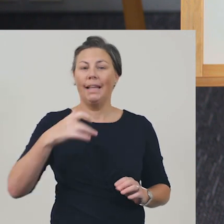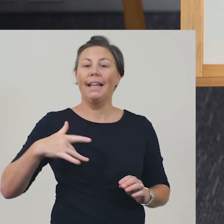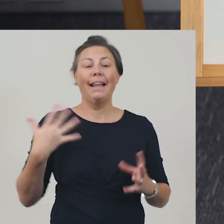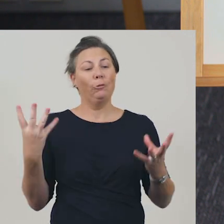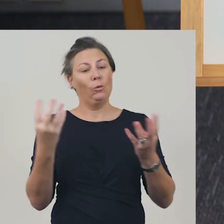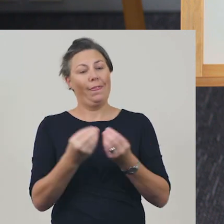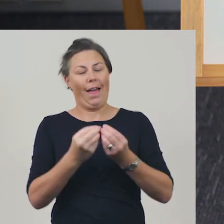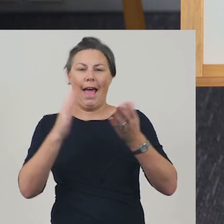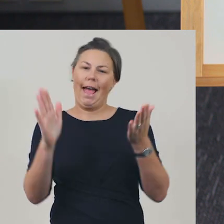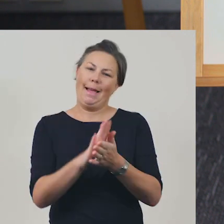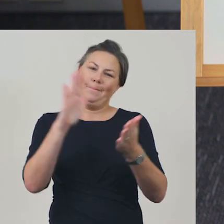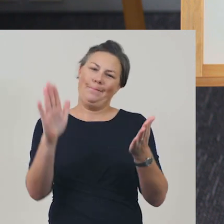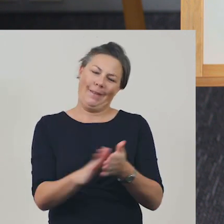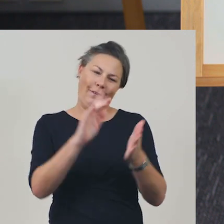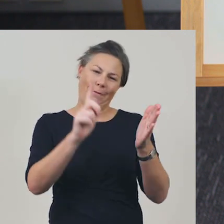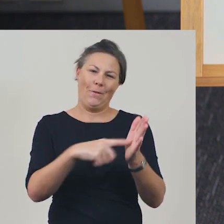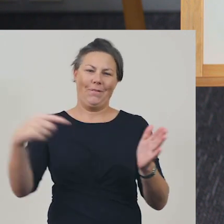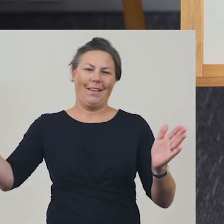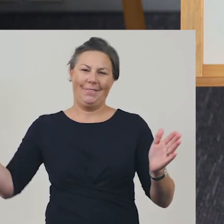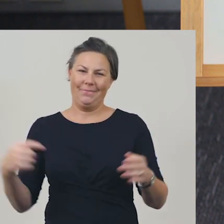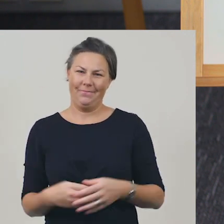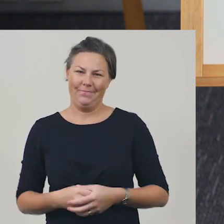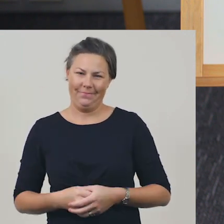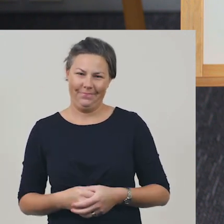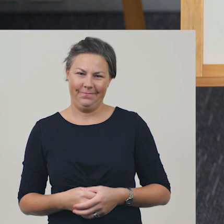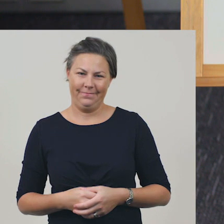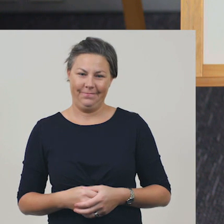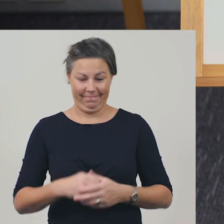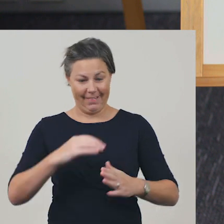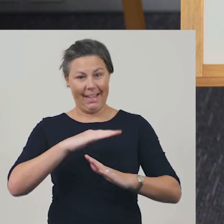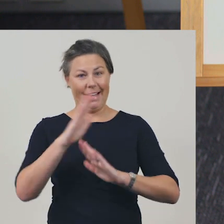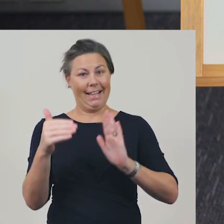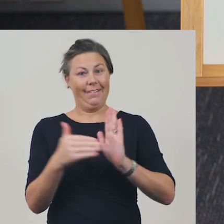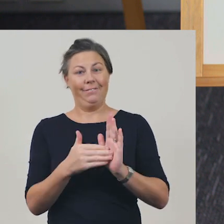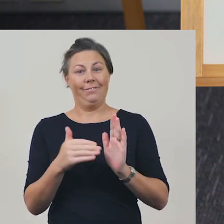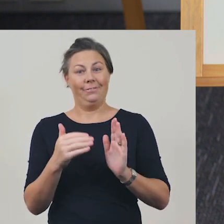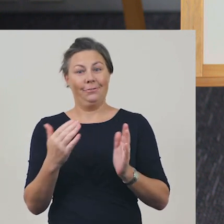together, in the house of bricks. The End.